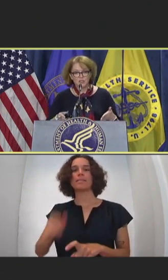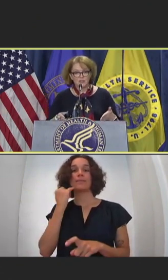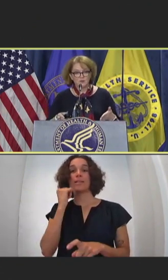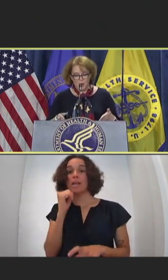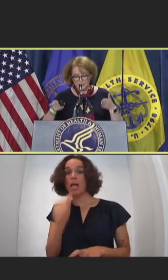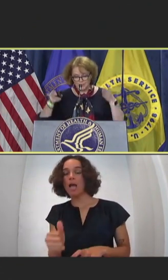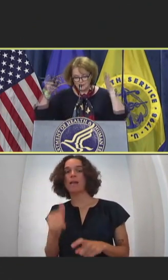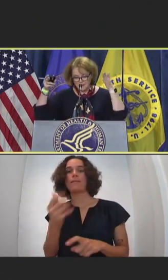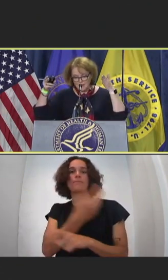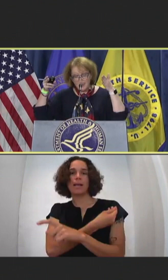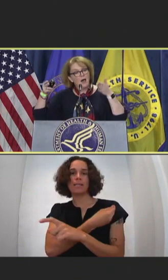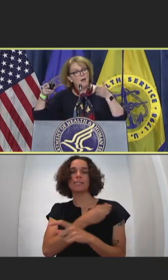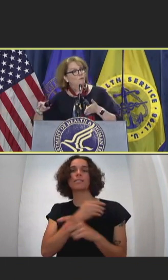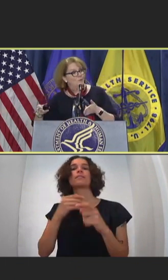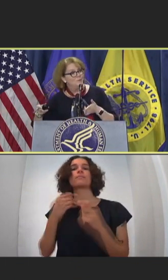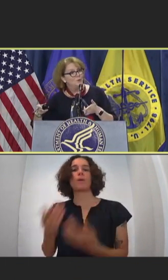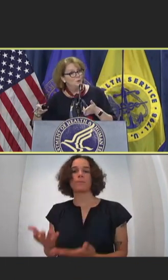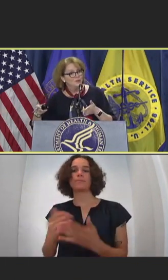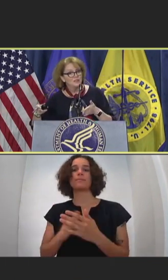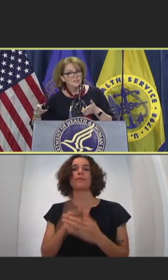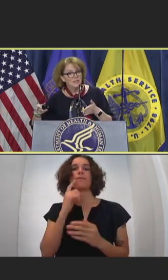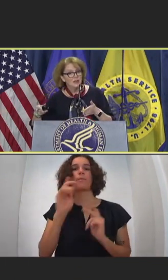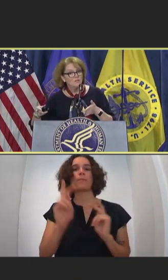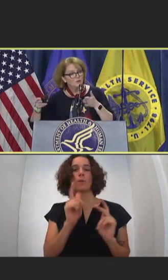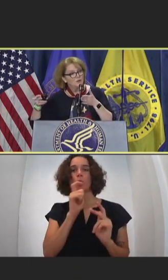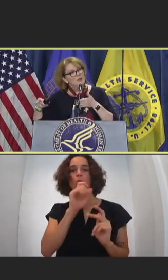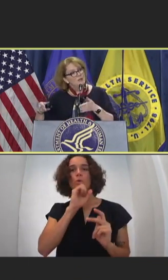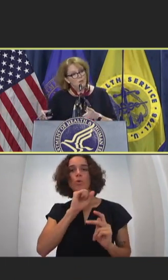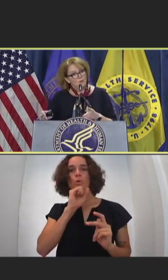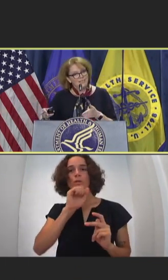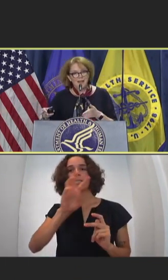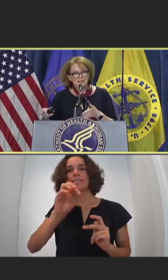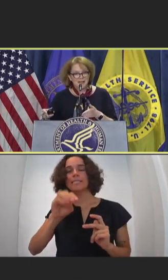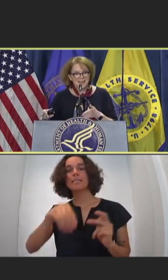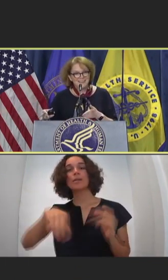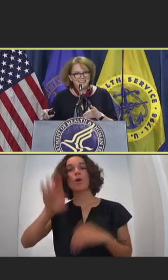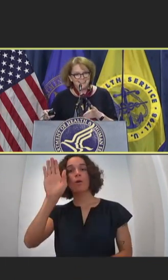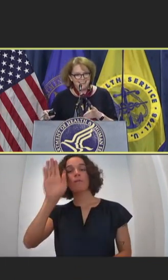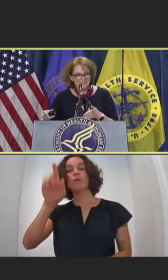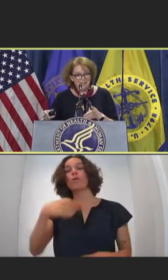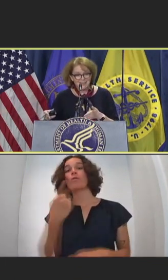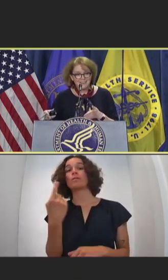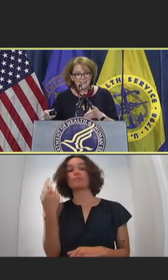is prompted. For people who are 60 and over, the only caveat is, at the end of that assessment,